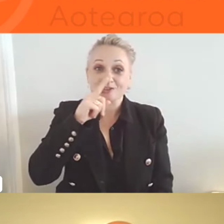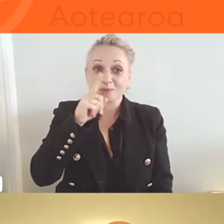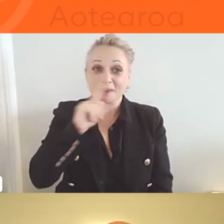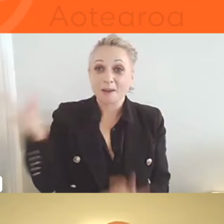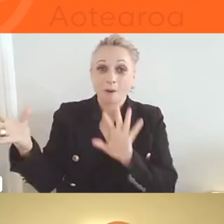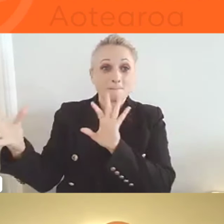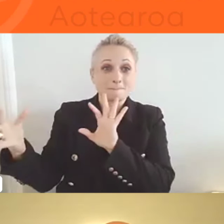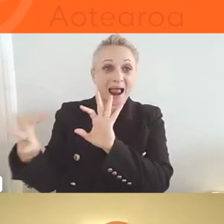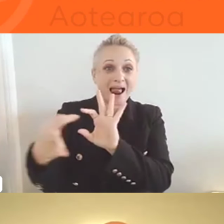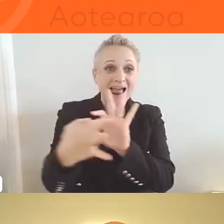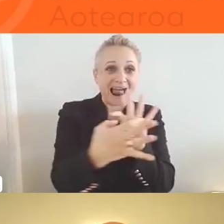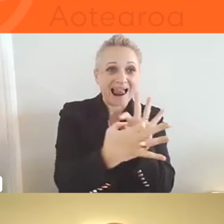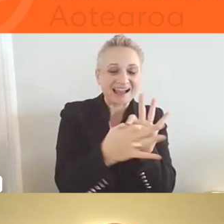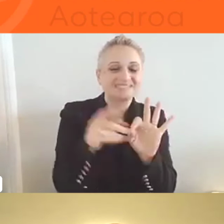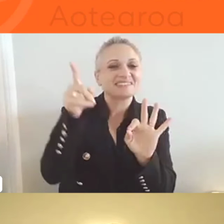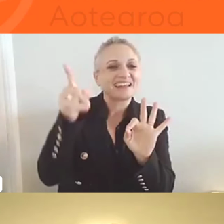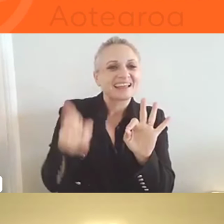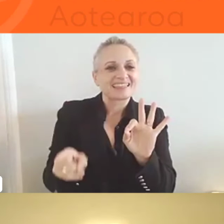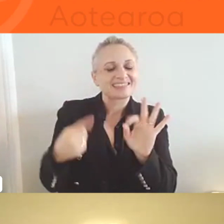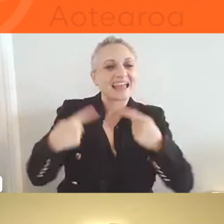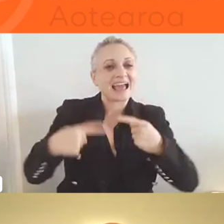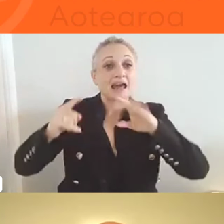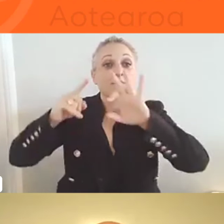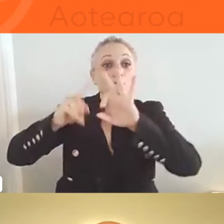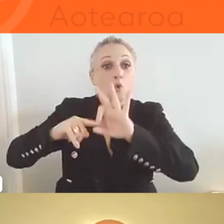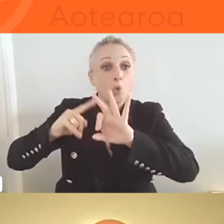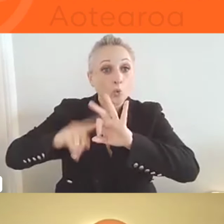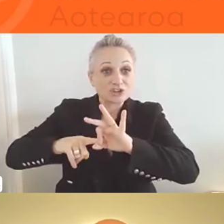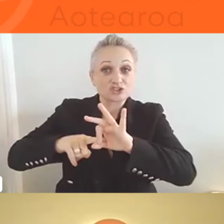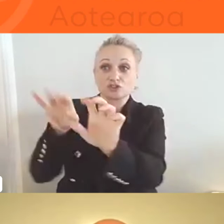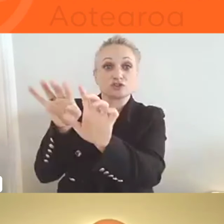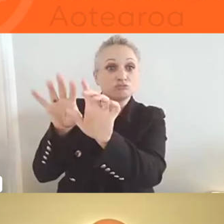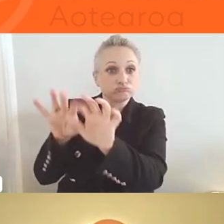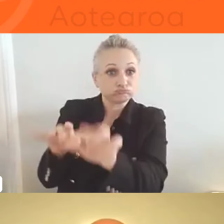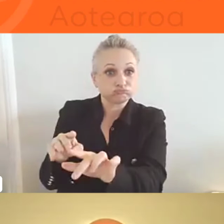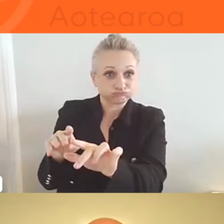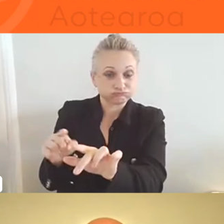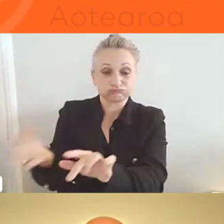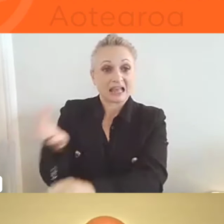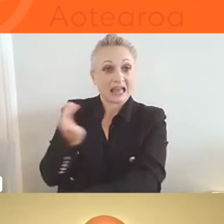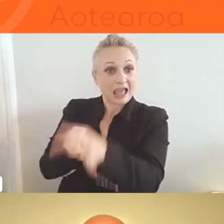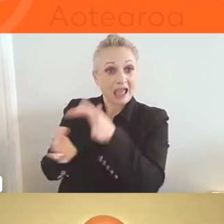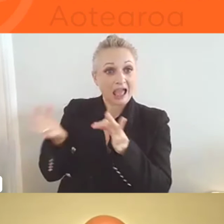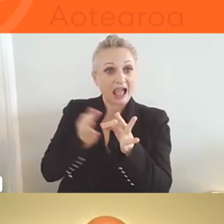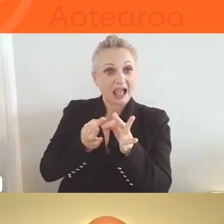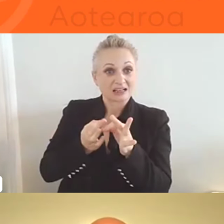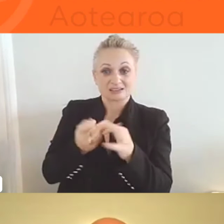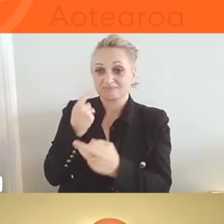to fire questions at each one of you, or as a group. And so we're